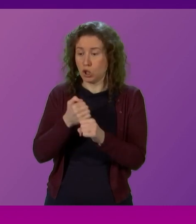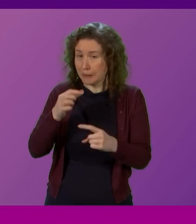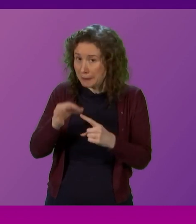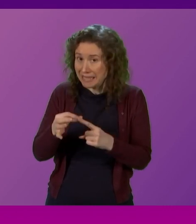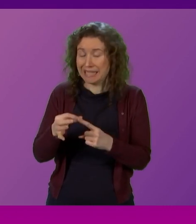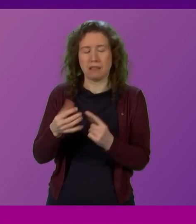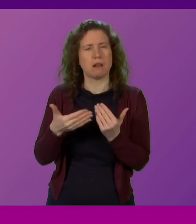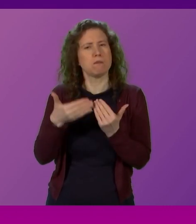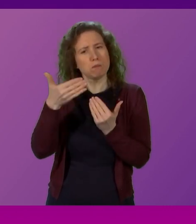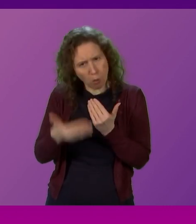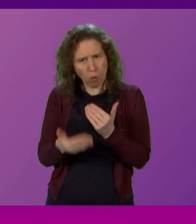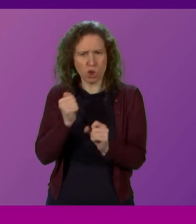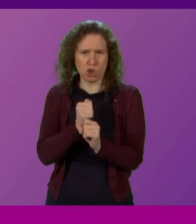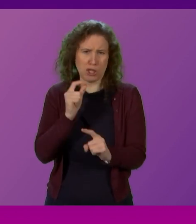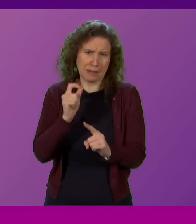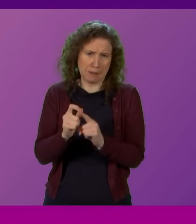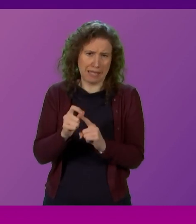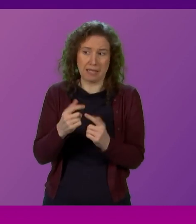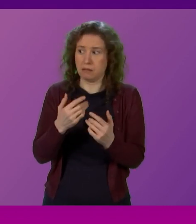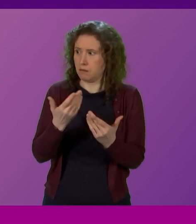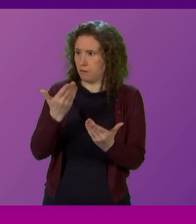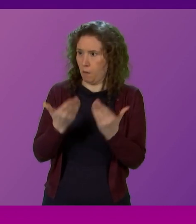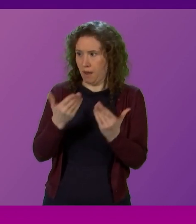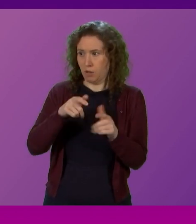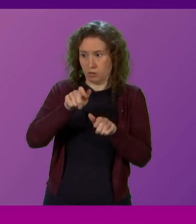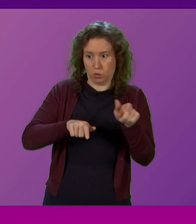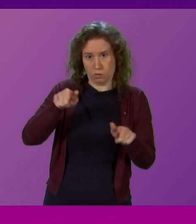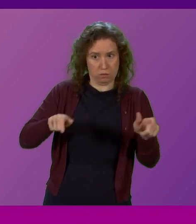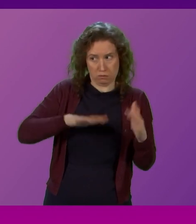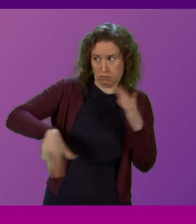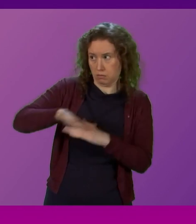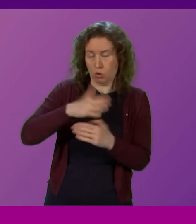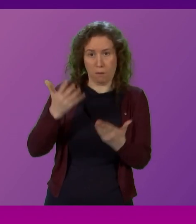There are more GPs per head of population in Scotland than there are anywhere else in